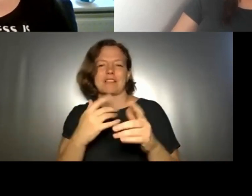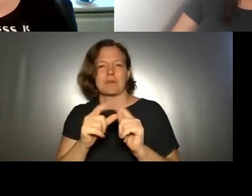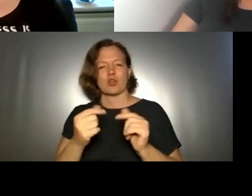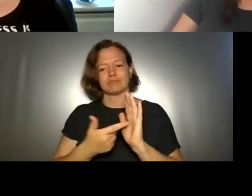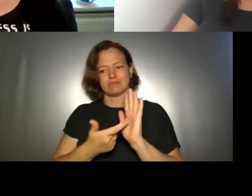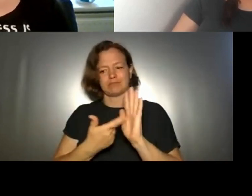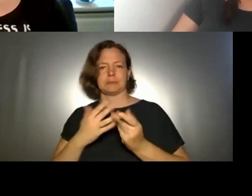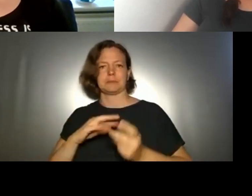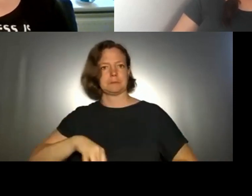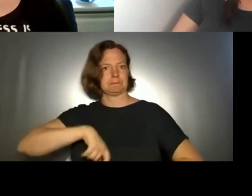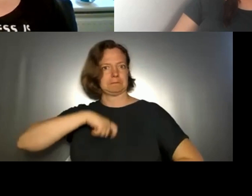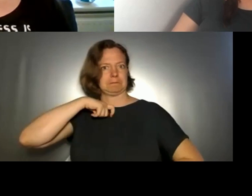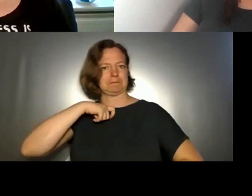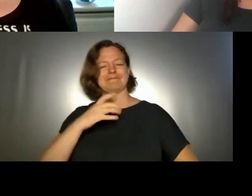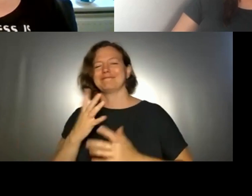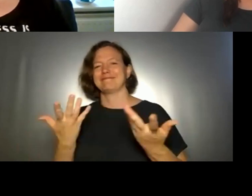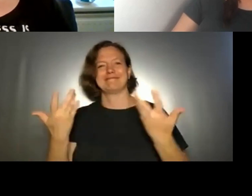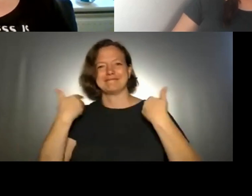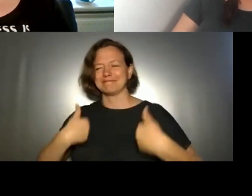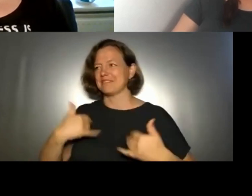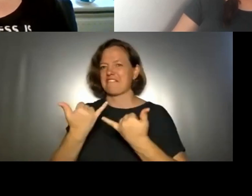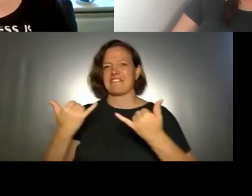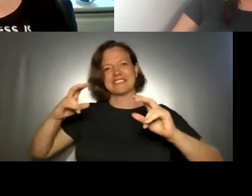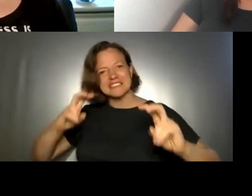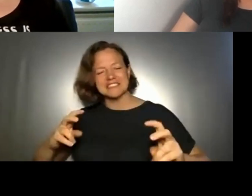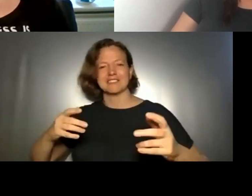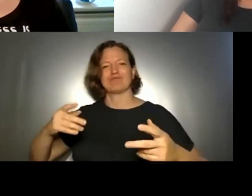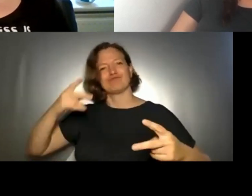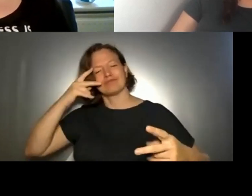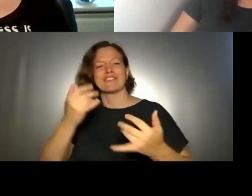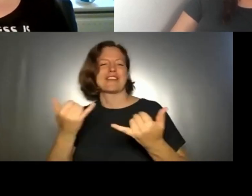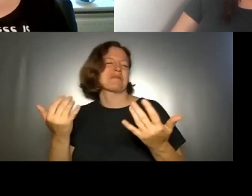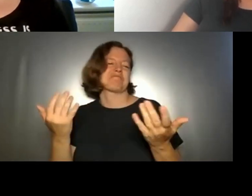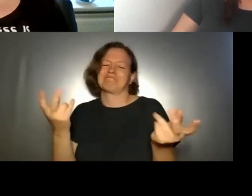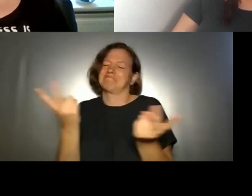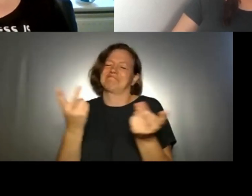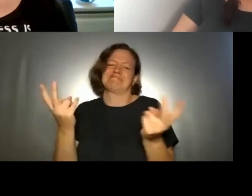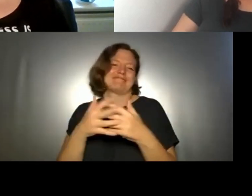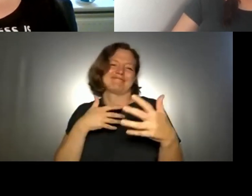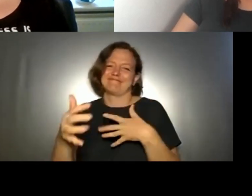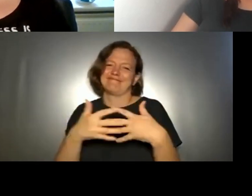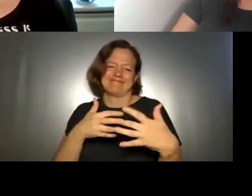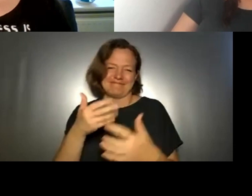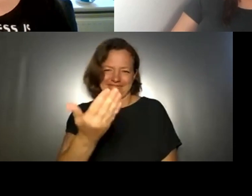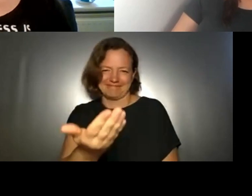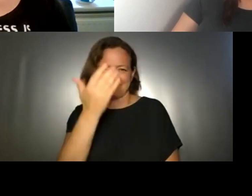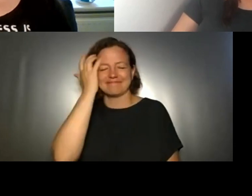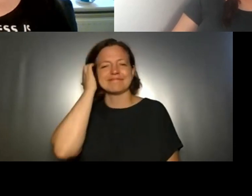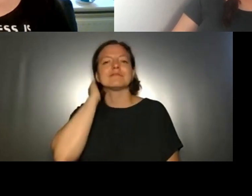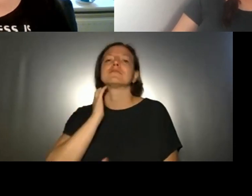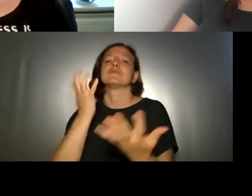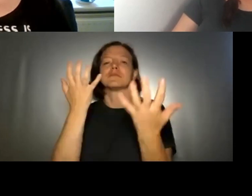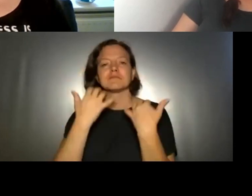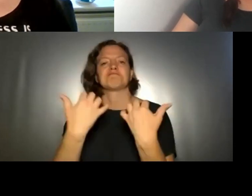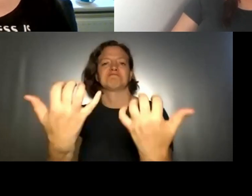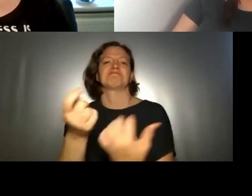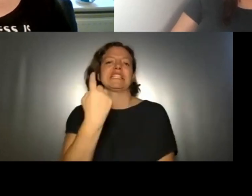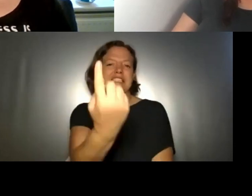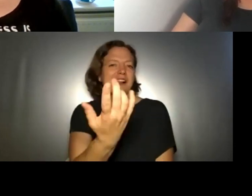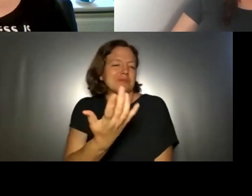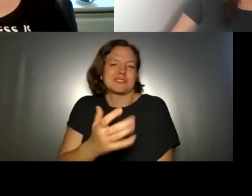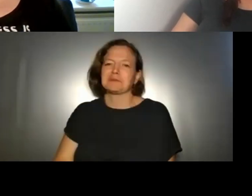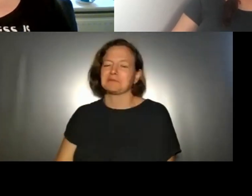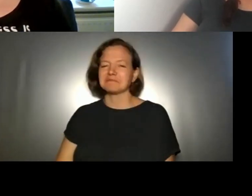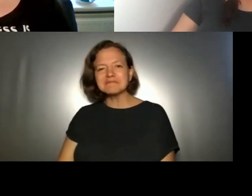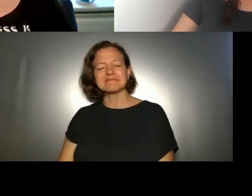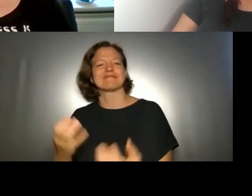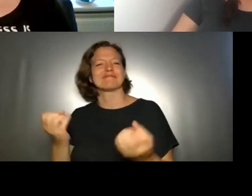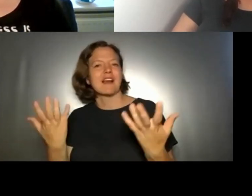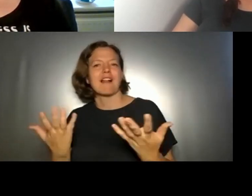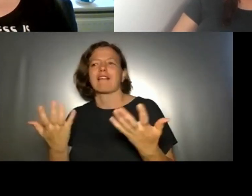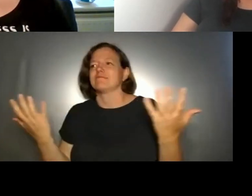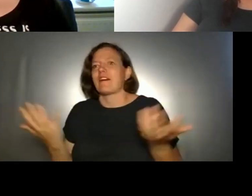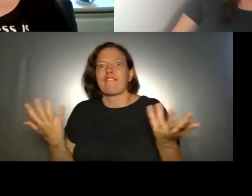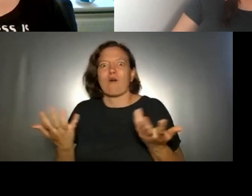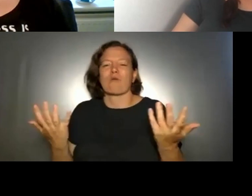but a really warm welcome to us all, and especially also to you as an audience to be with us in ways